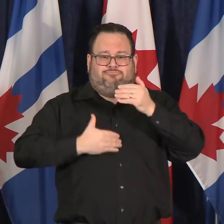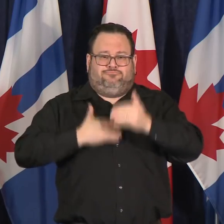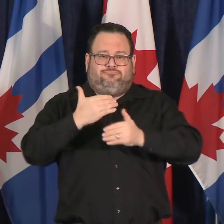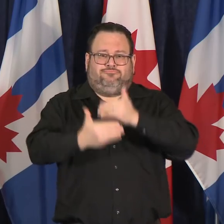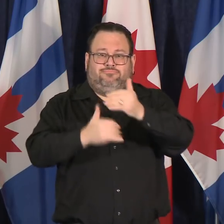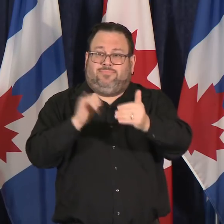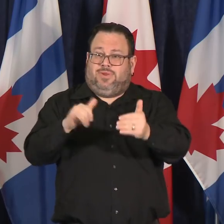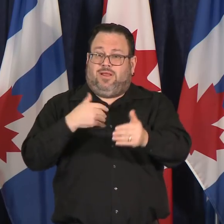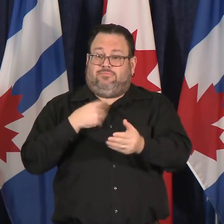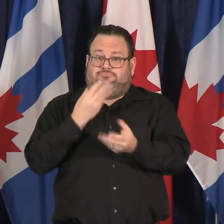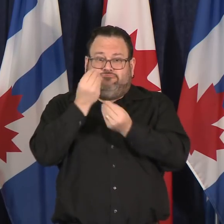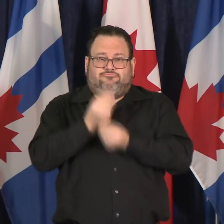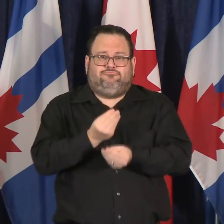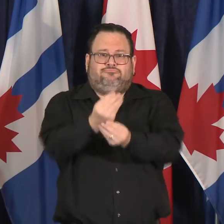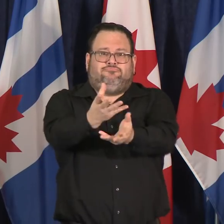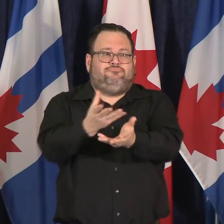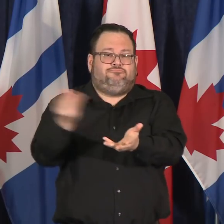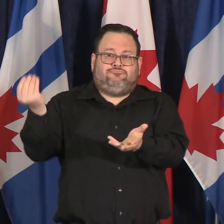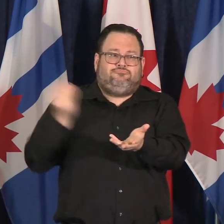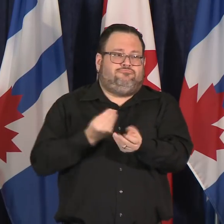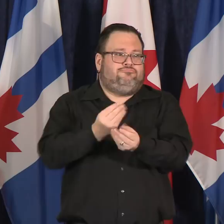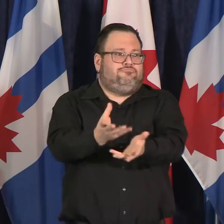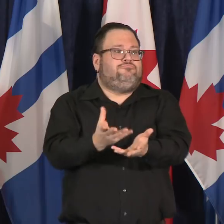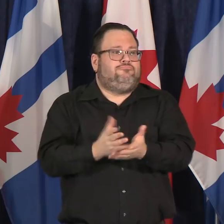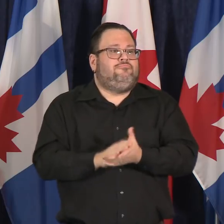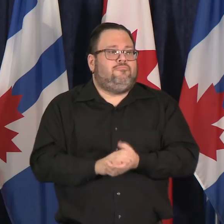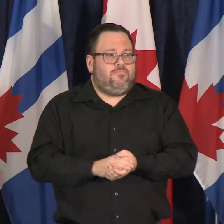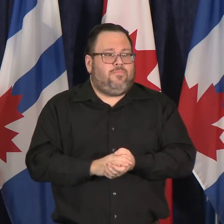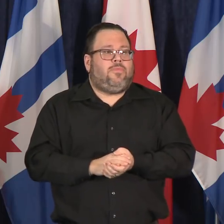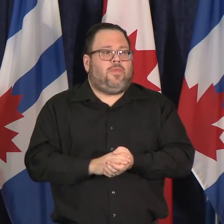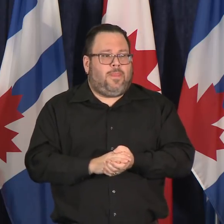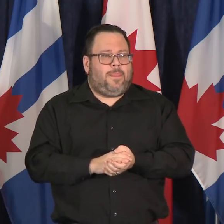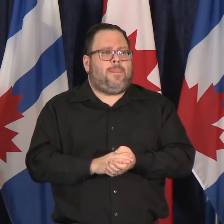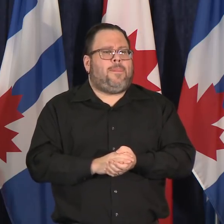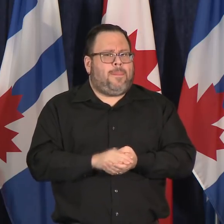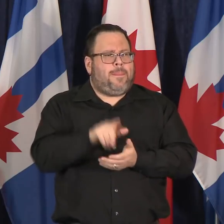providing now seven I can't speak to what the province provided I can tell